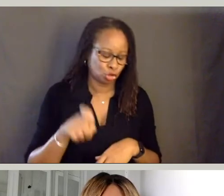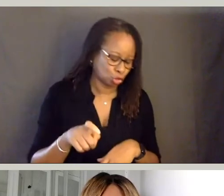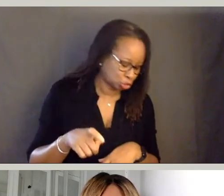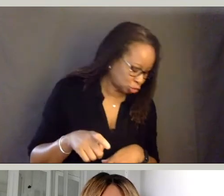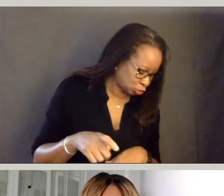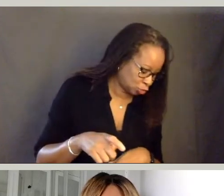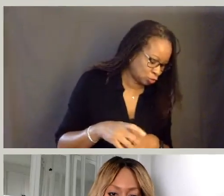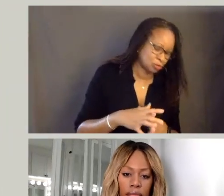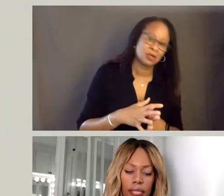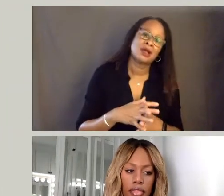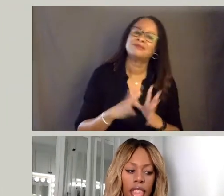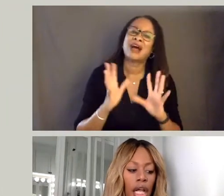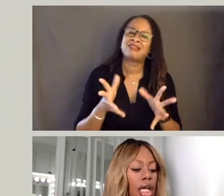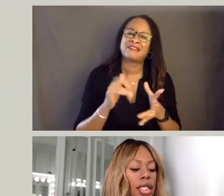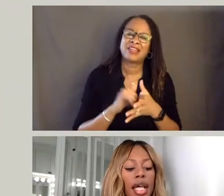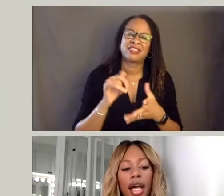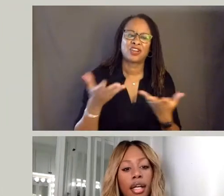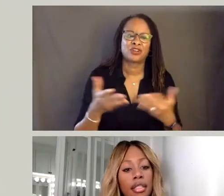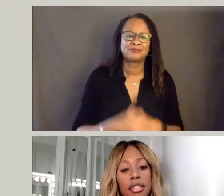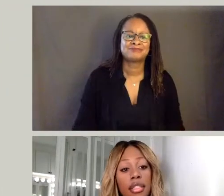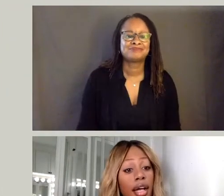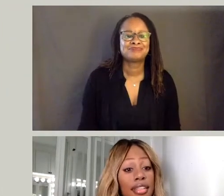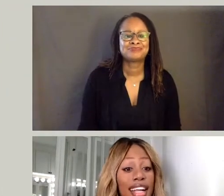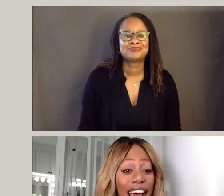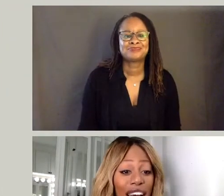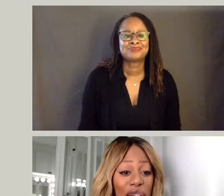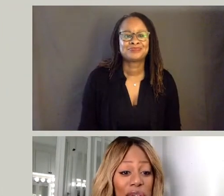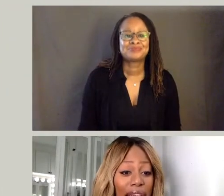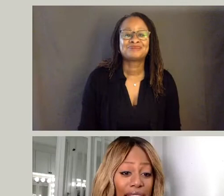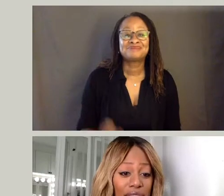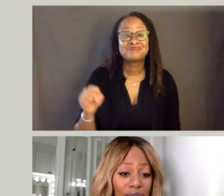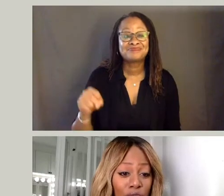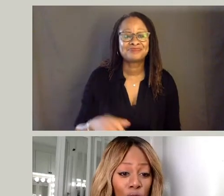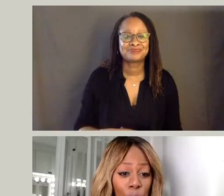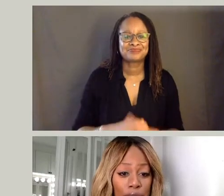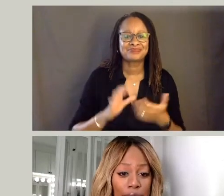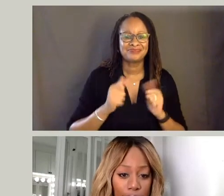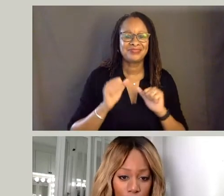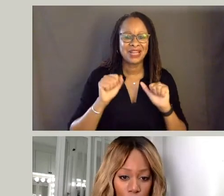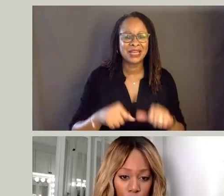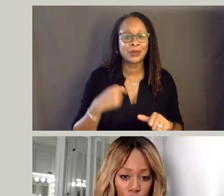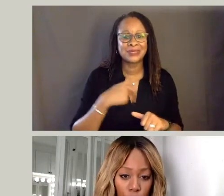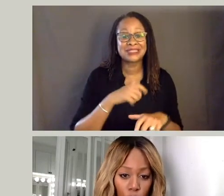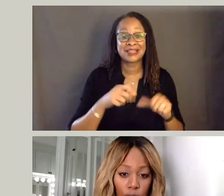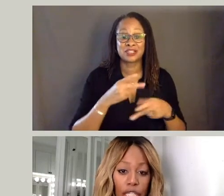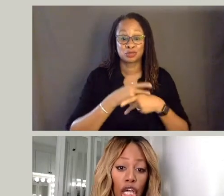I don't know, I'll leave it there. Yeah, it's yeah. How can we take this production model